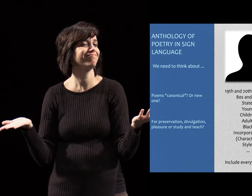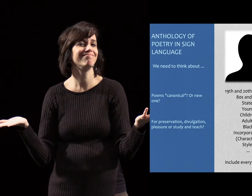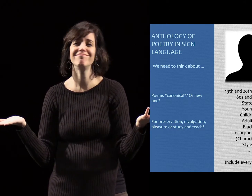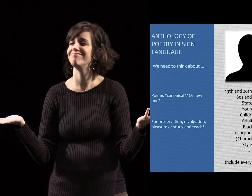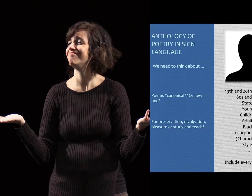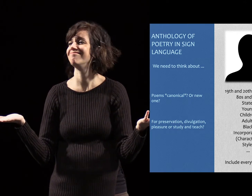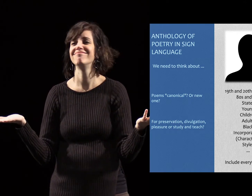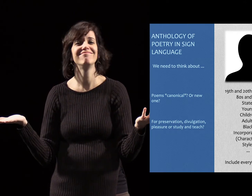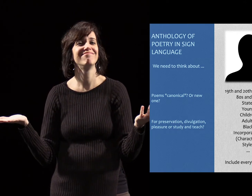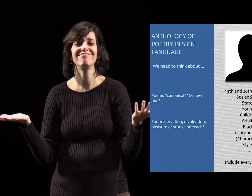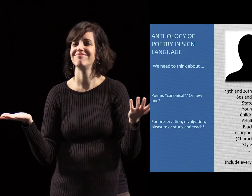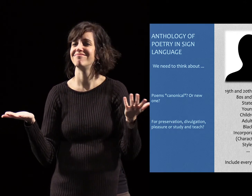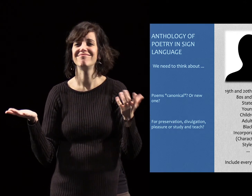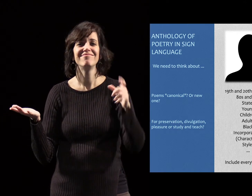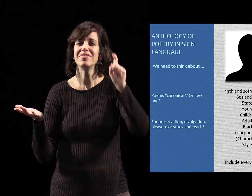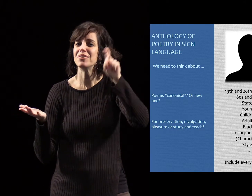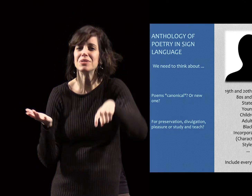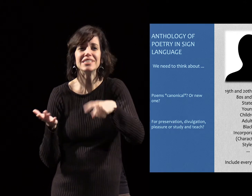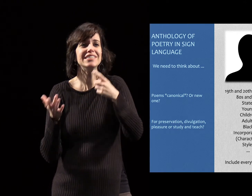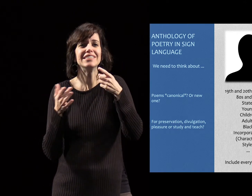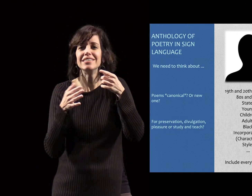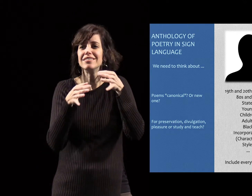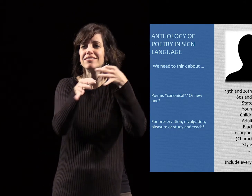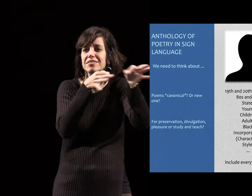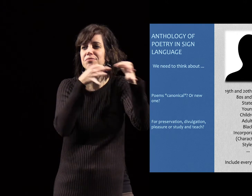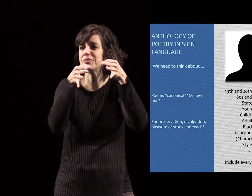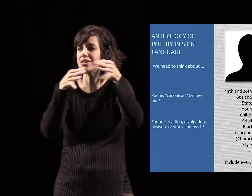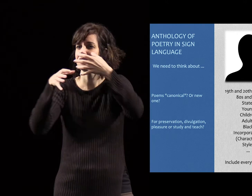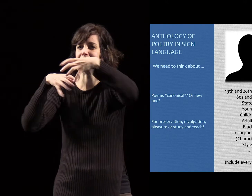and views from every single group of people.